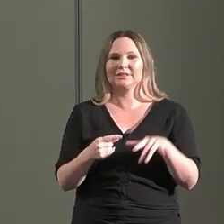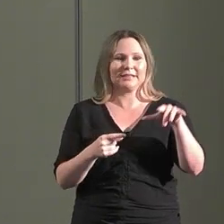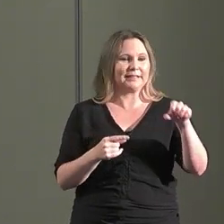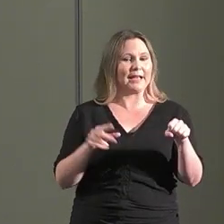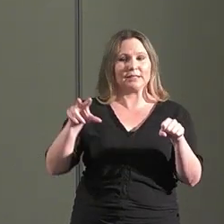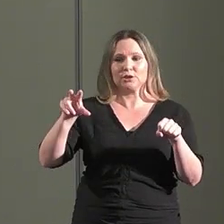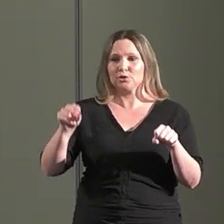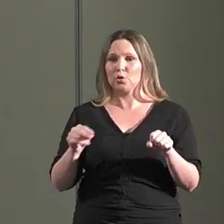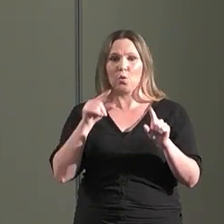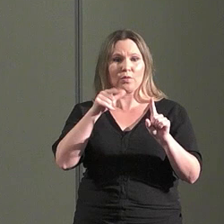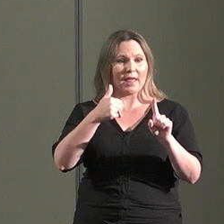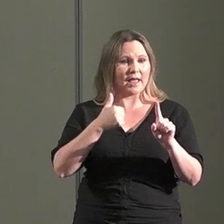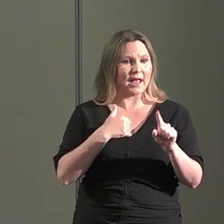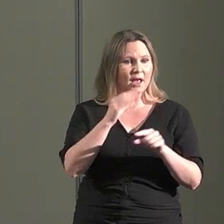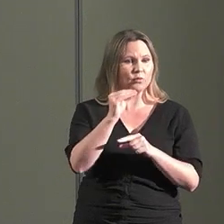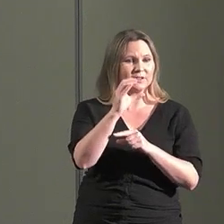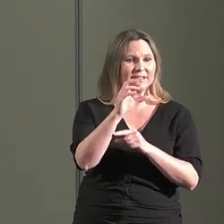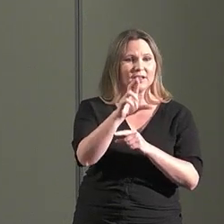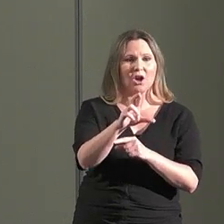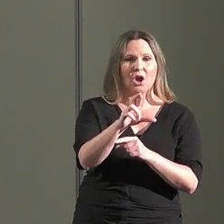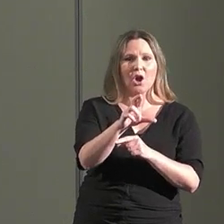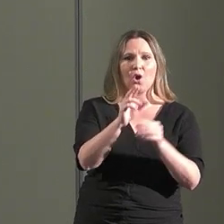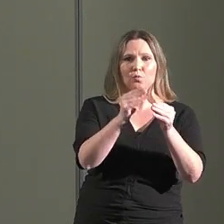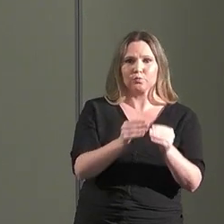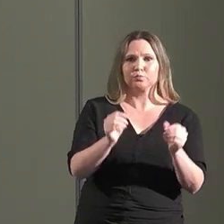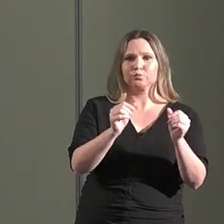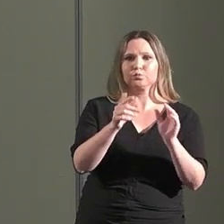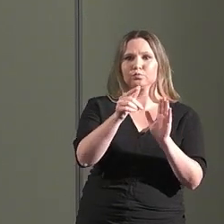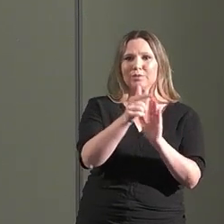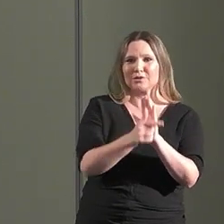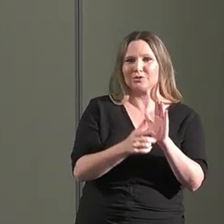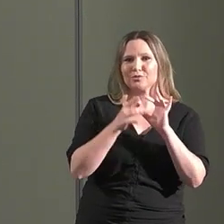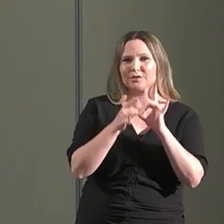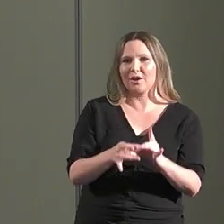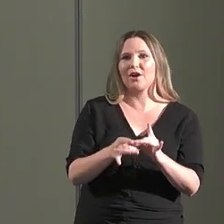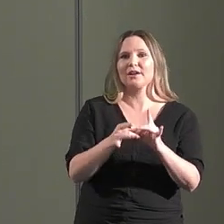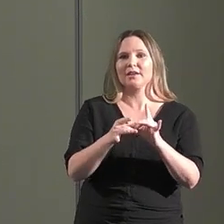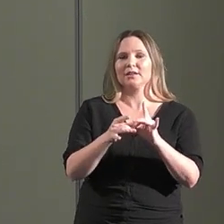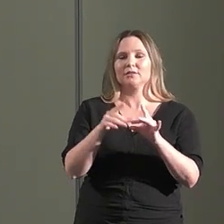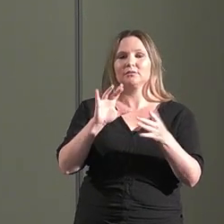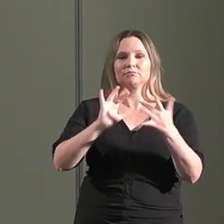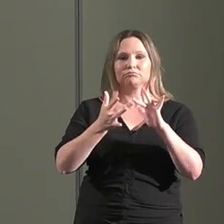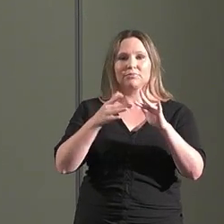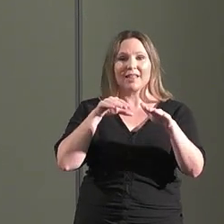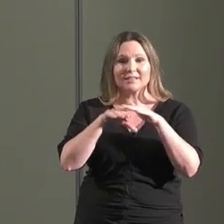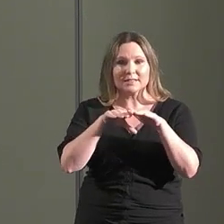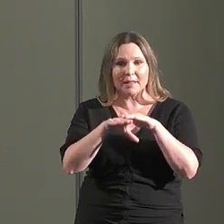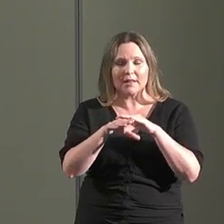an OCR Resolutions related to online accessibility.